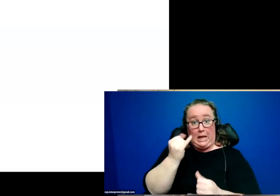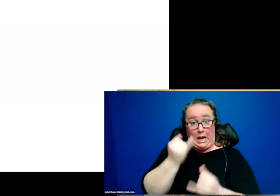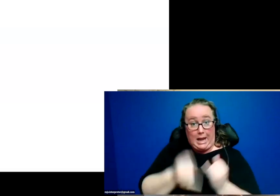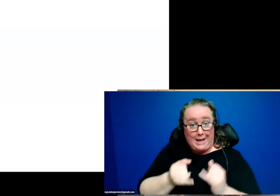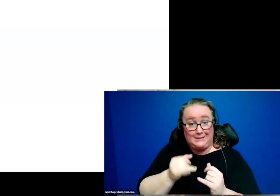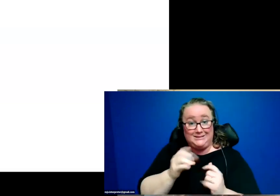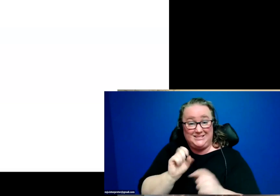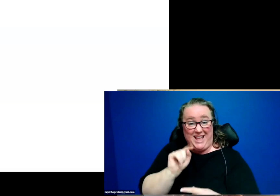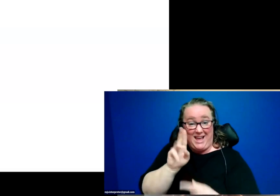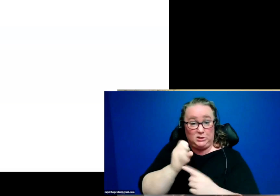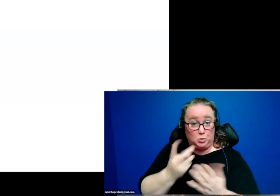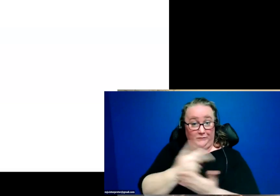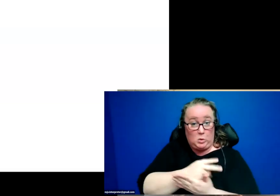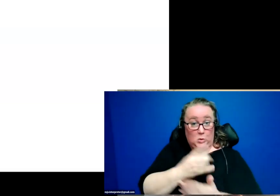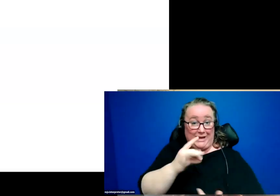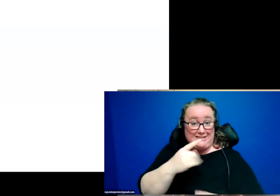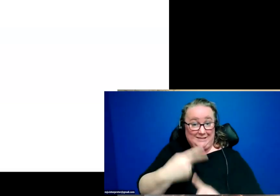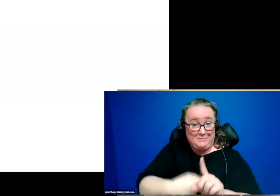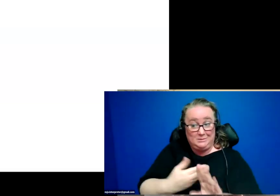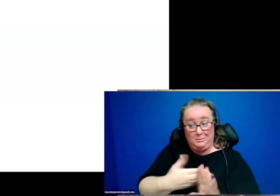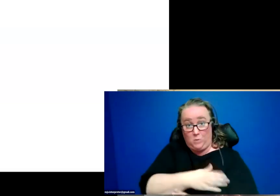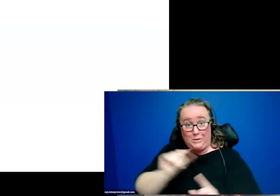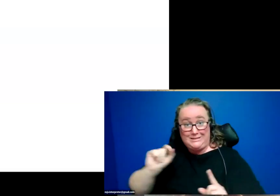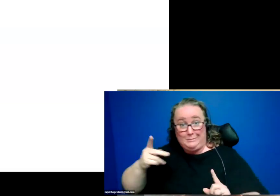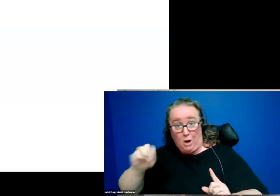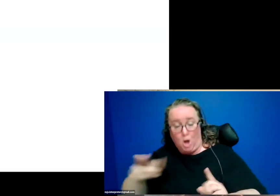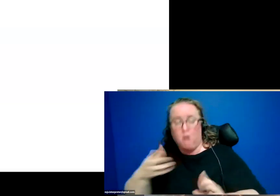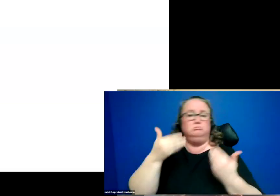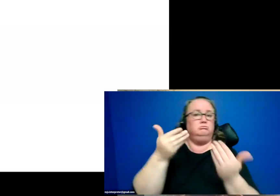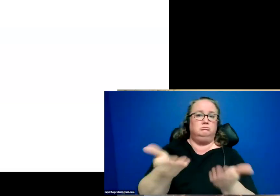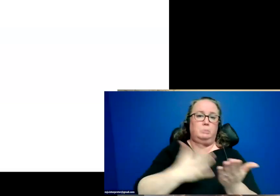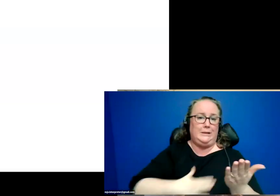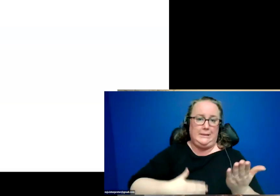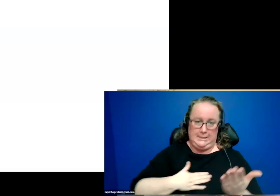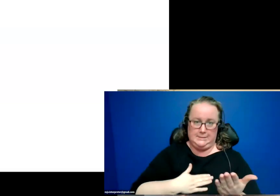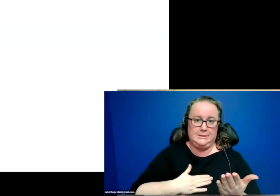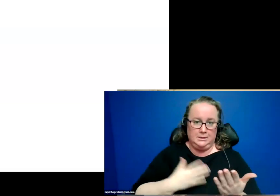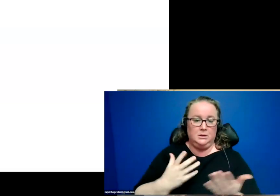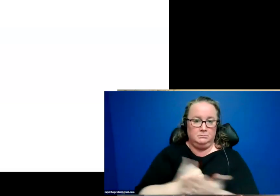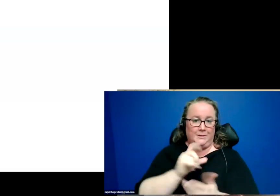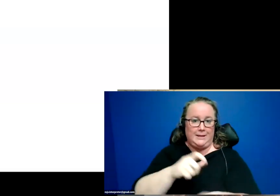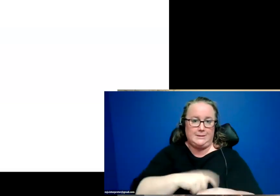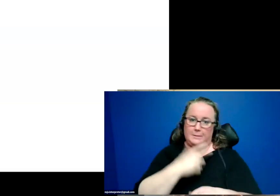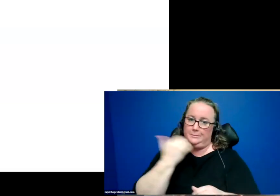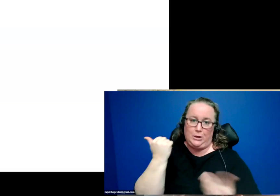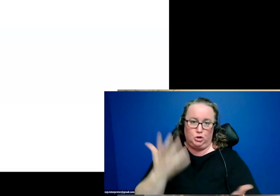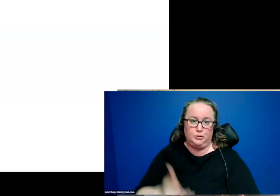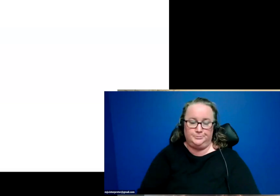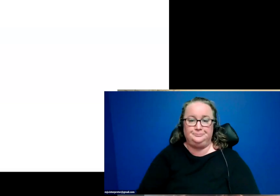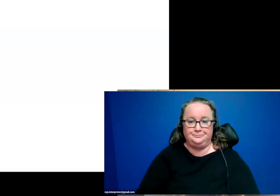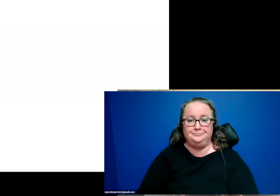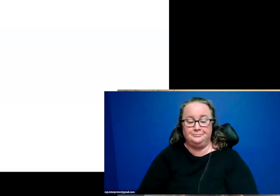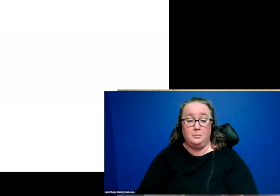before you can get into TPR, would recommend that because that's a little bit easier. I also think it's just worth